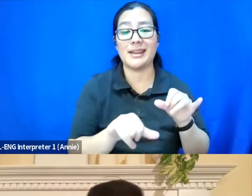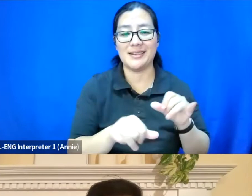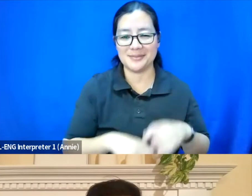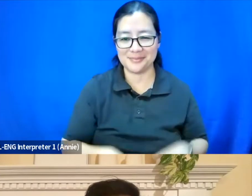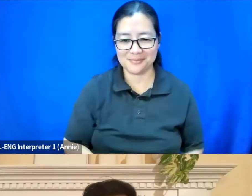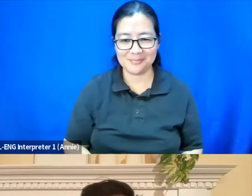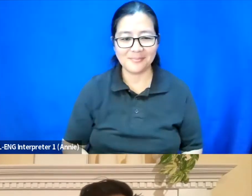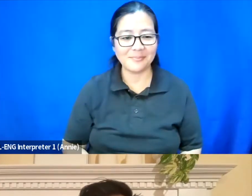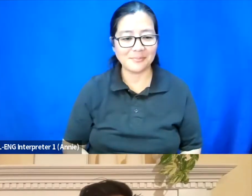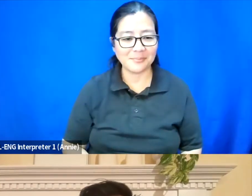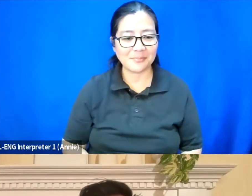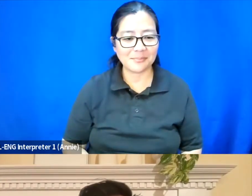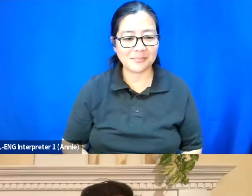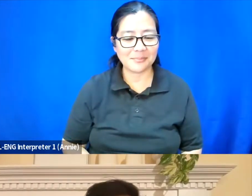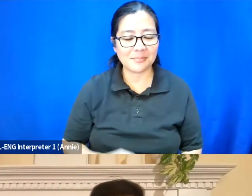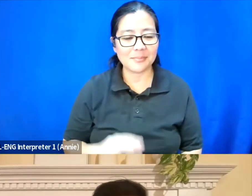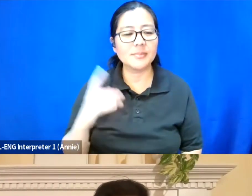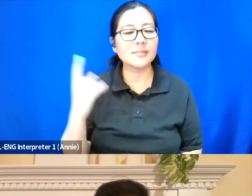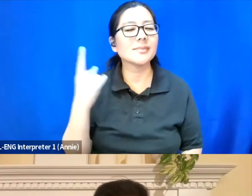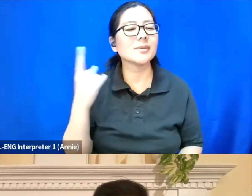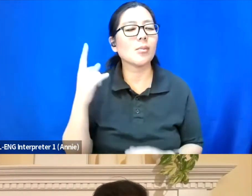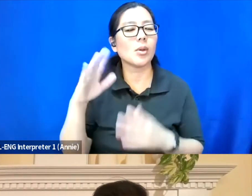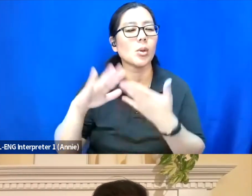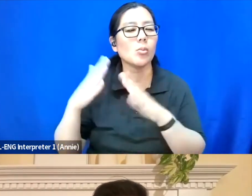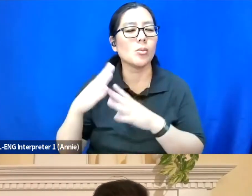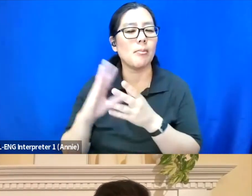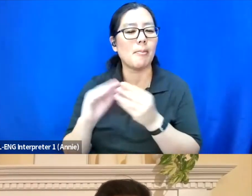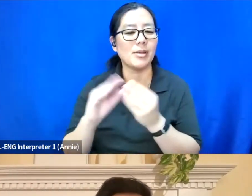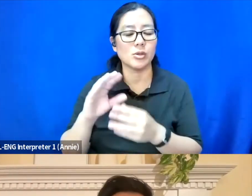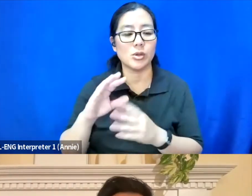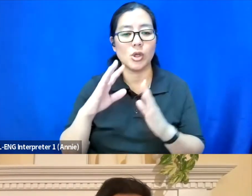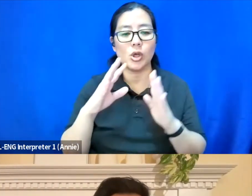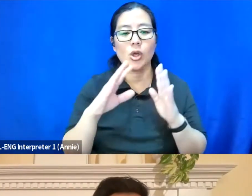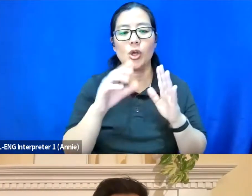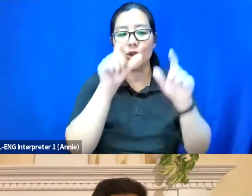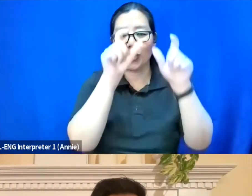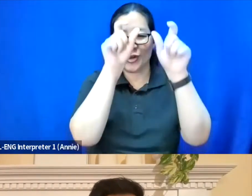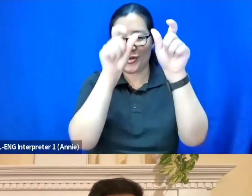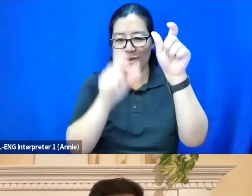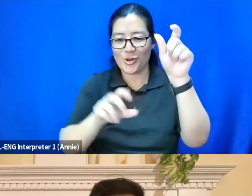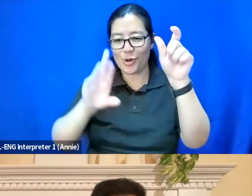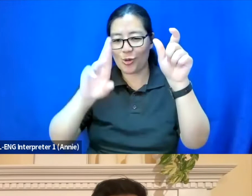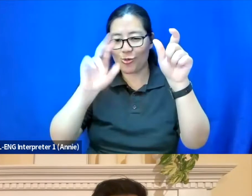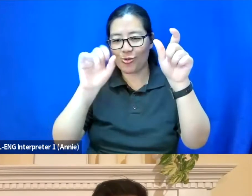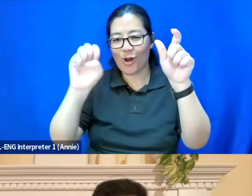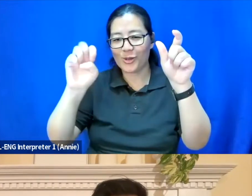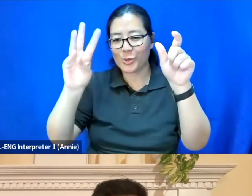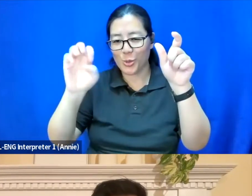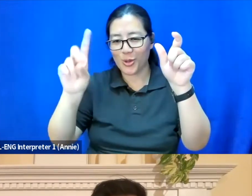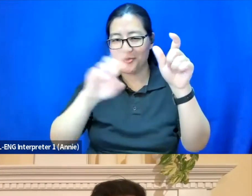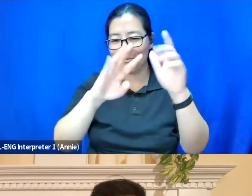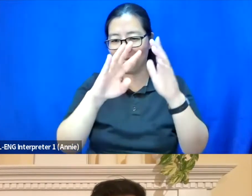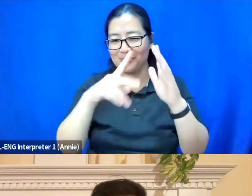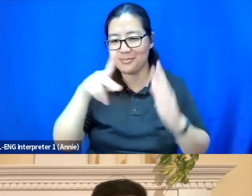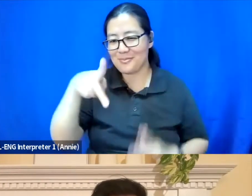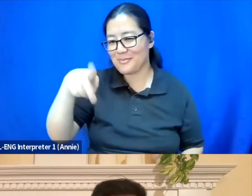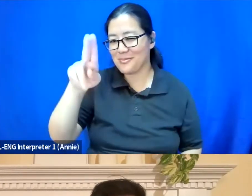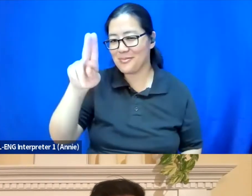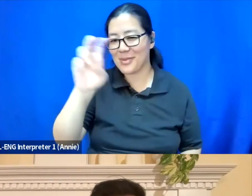It should all be coming out in a scene with people talking